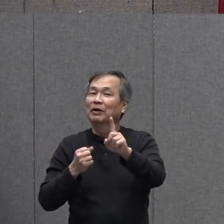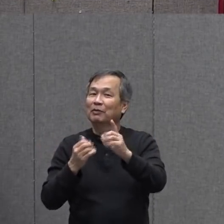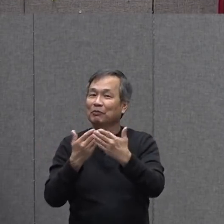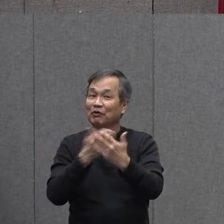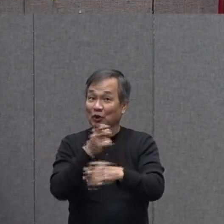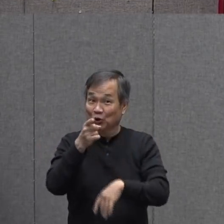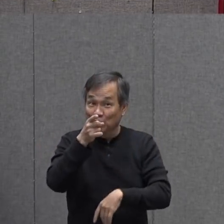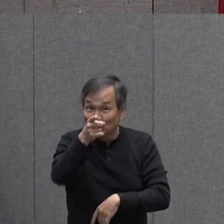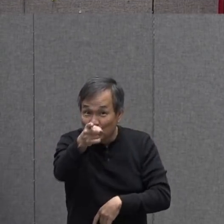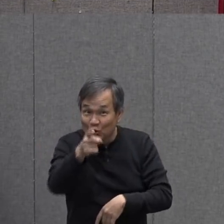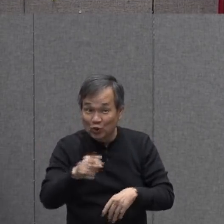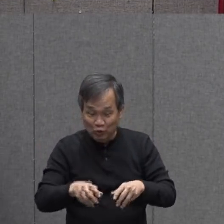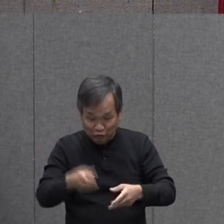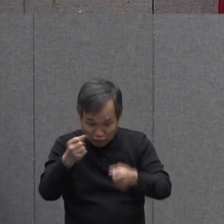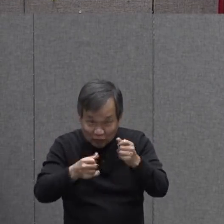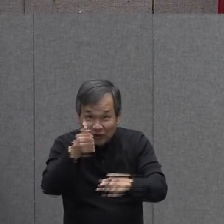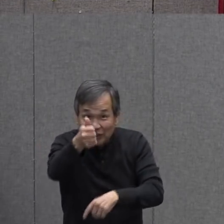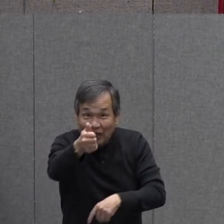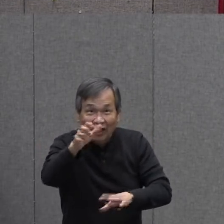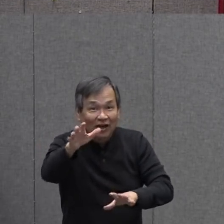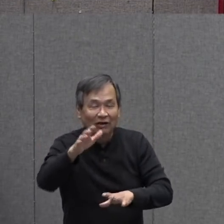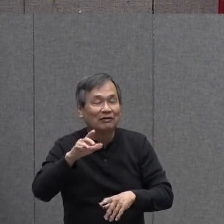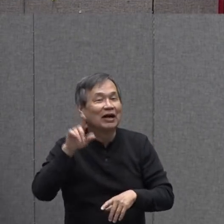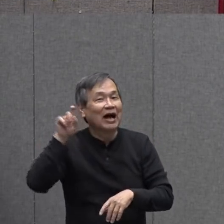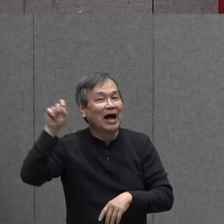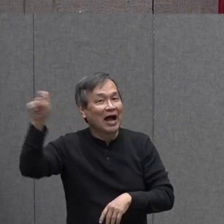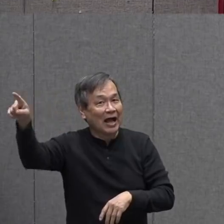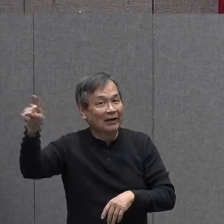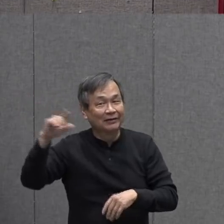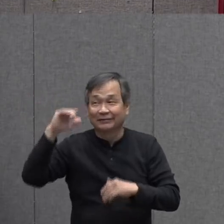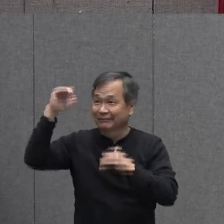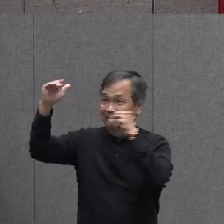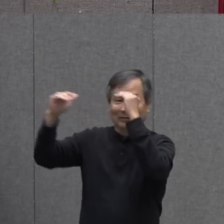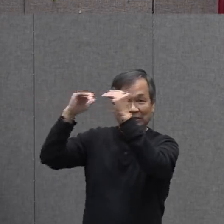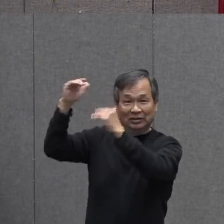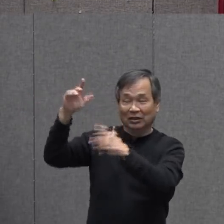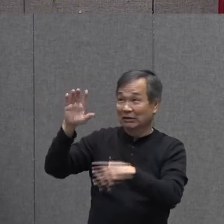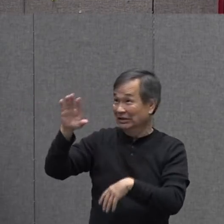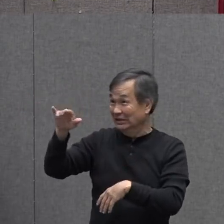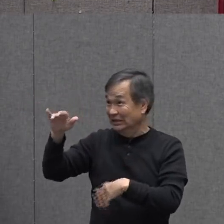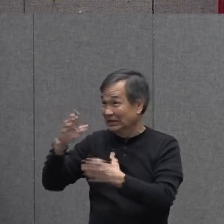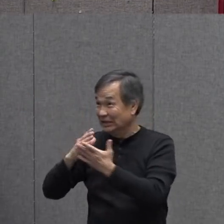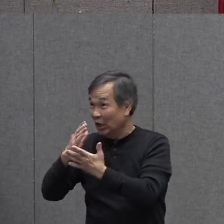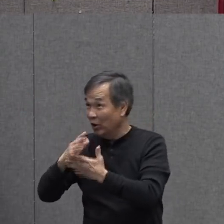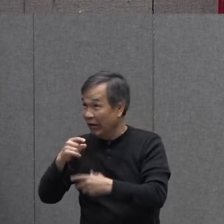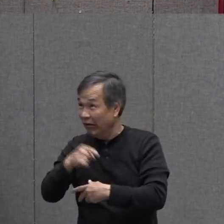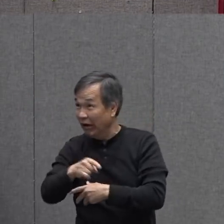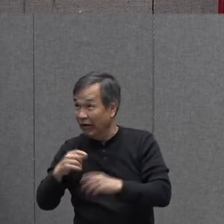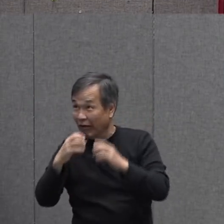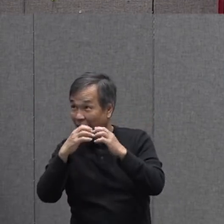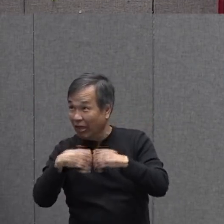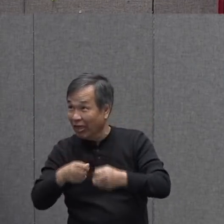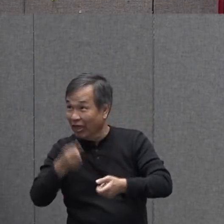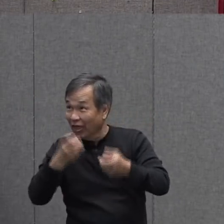Make sure it's safe, check in with a grown up or if it doesn't belong to you. So some of the examples I have today, I'm not going to